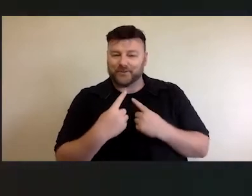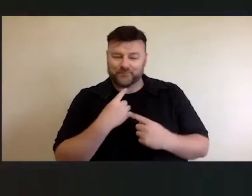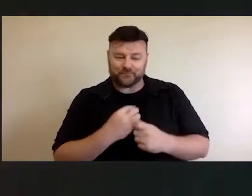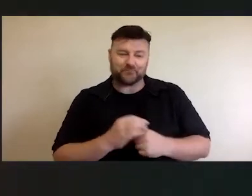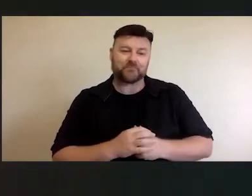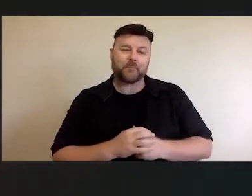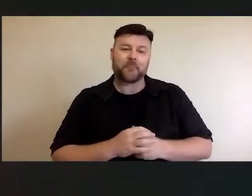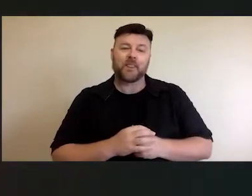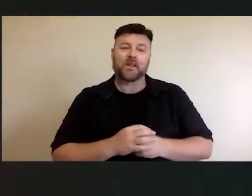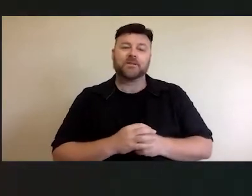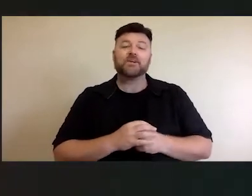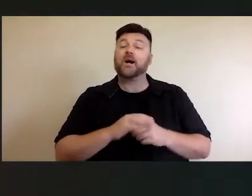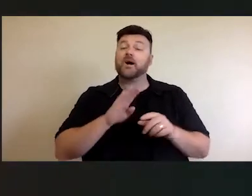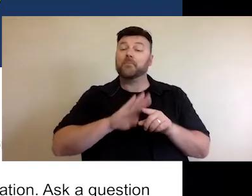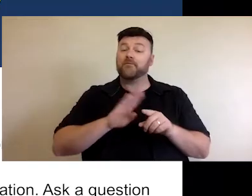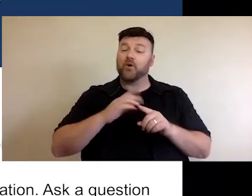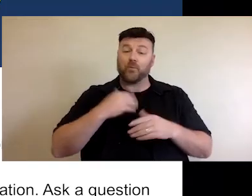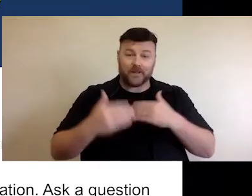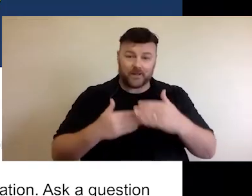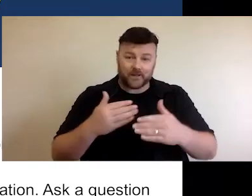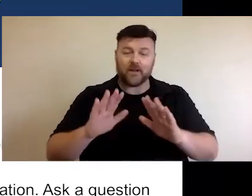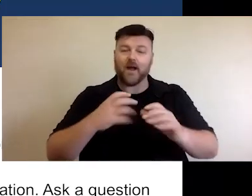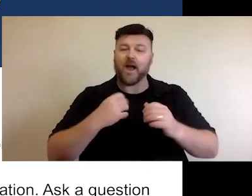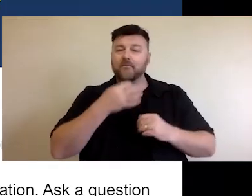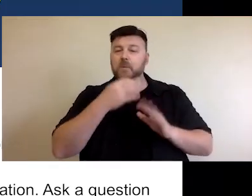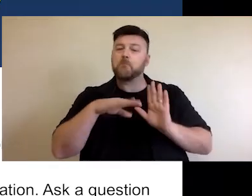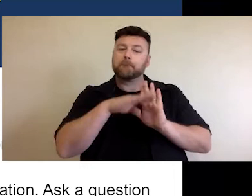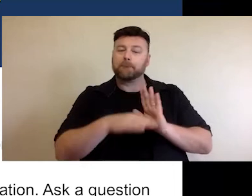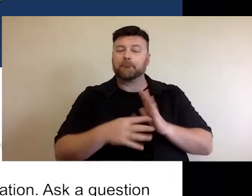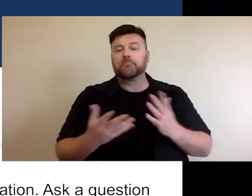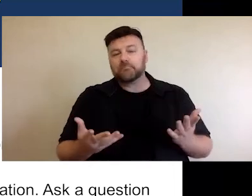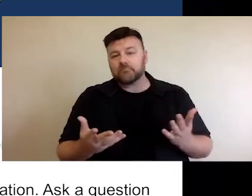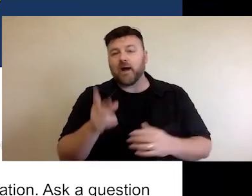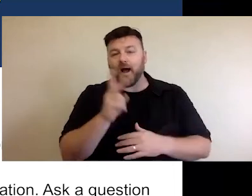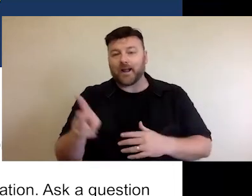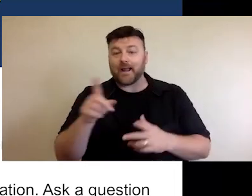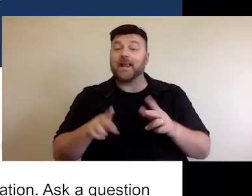quick reminder on some housekeeping Again, if you would like to follow